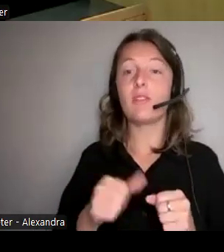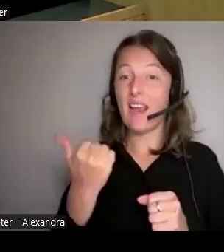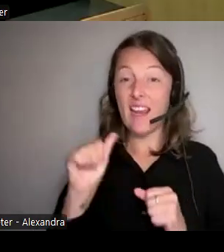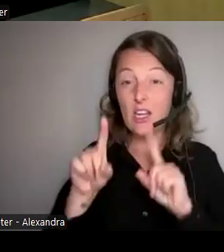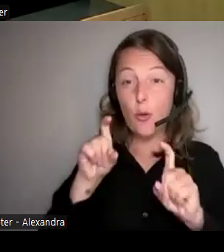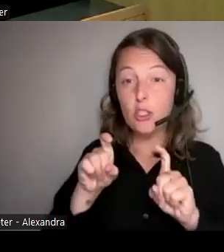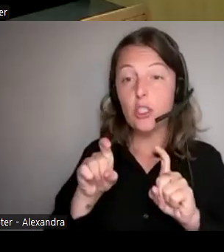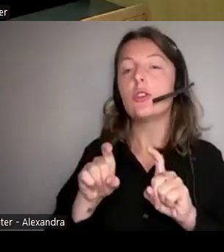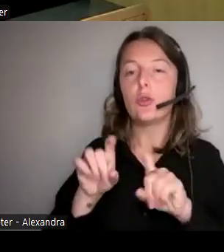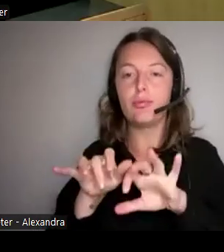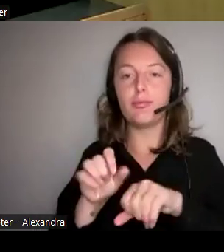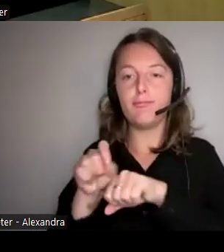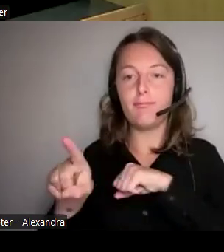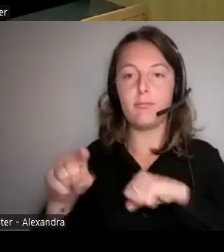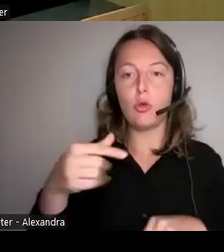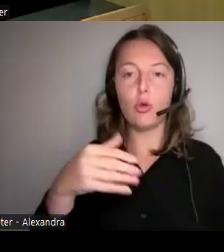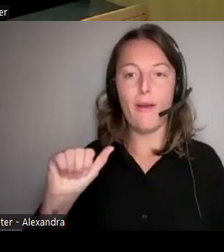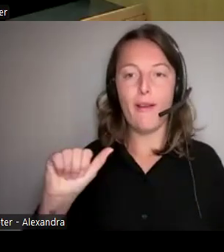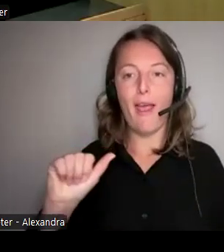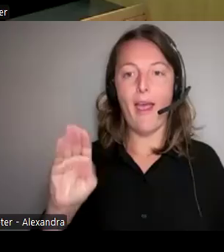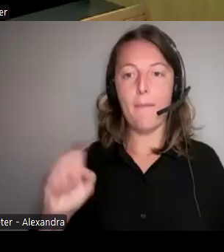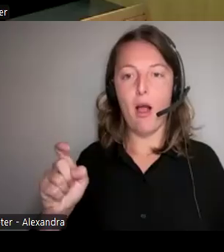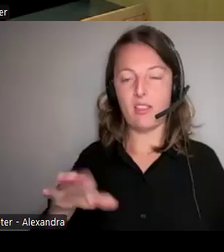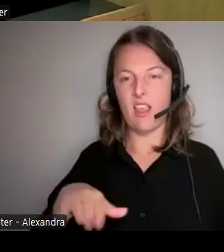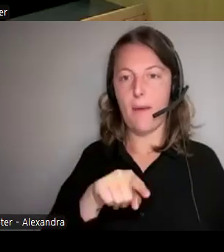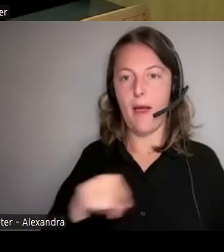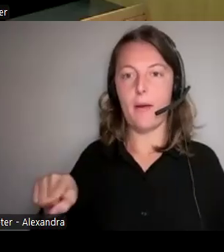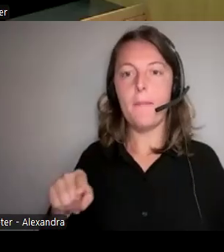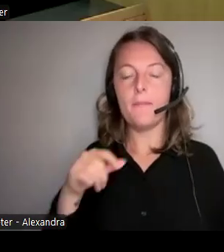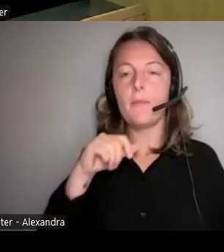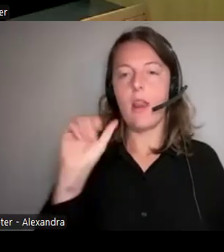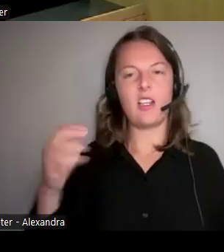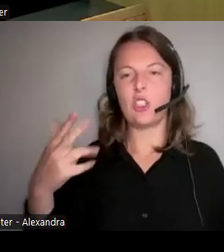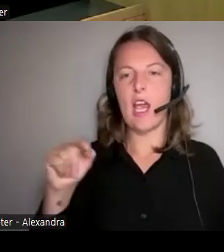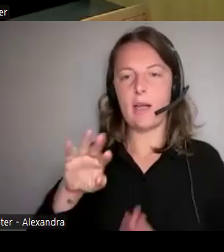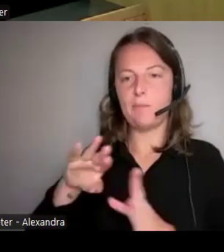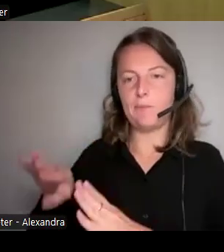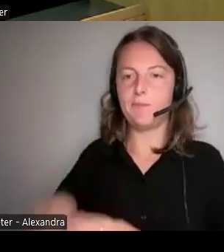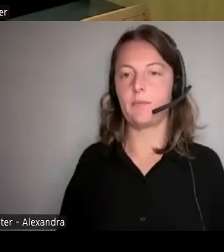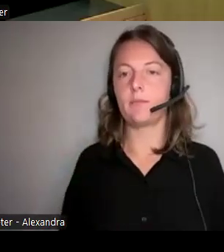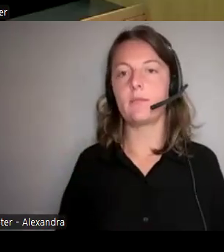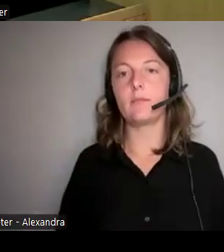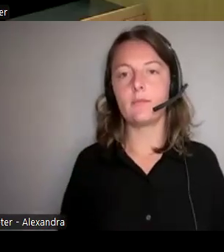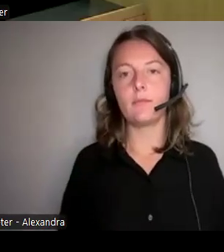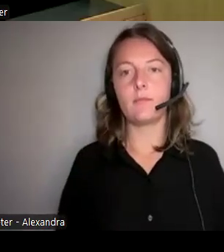them into the Q&A box at the bottom of the Zoom screen rather than the chat box which we use uh